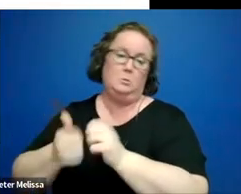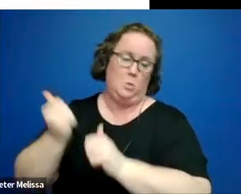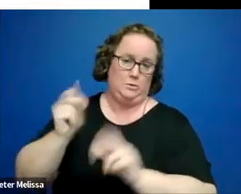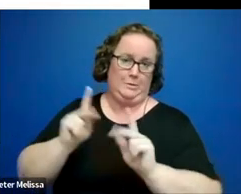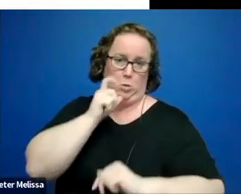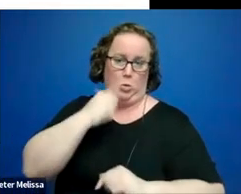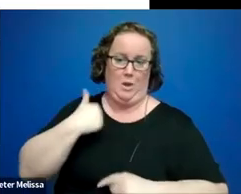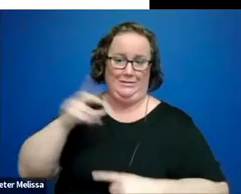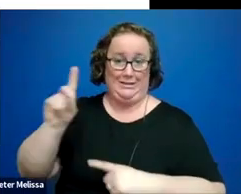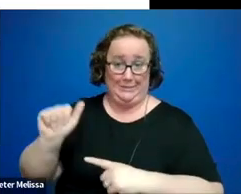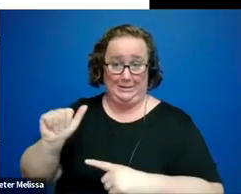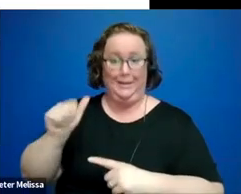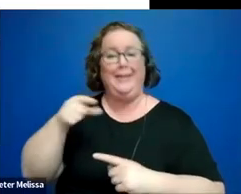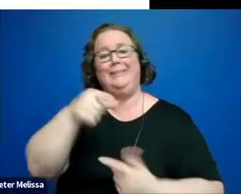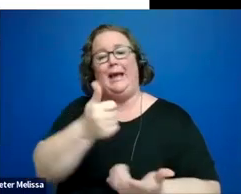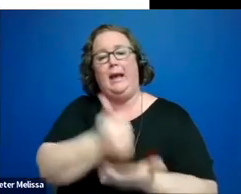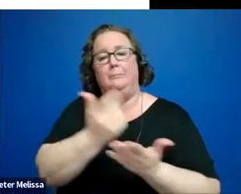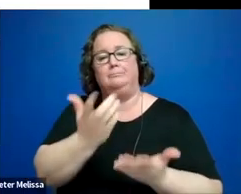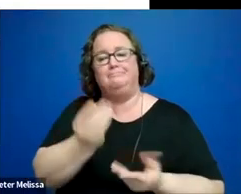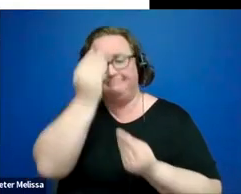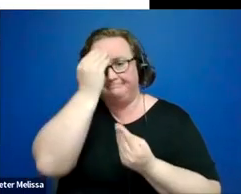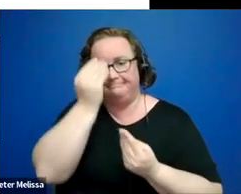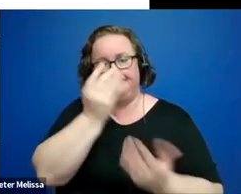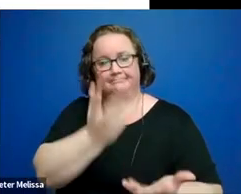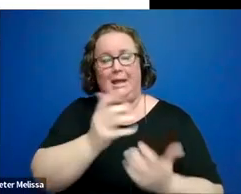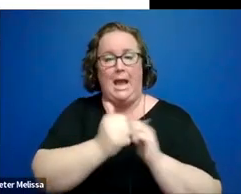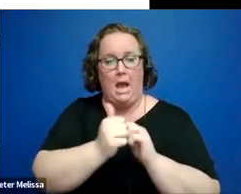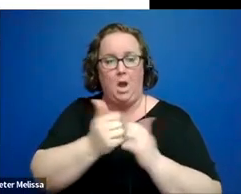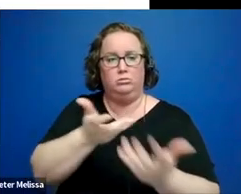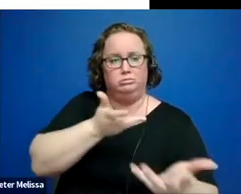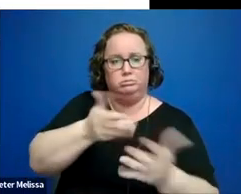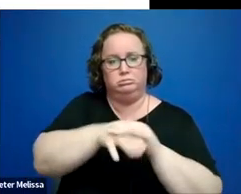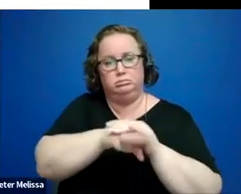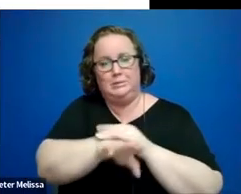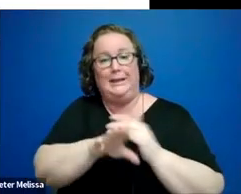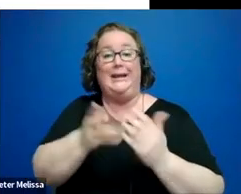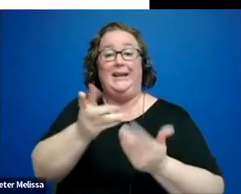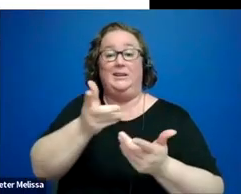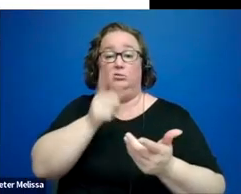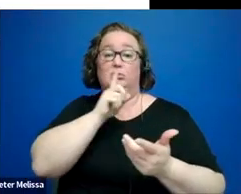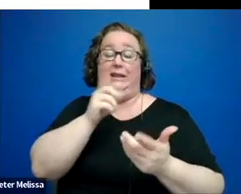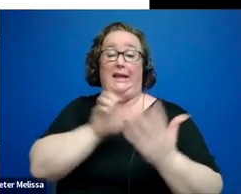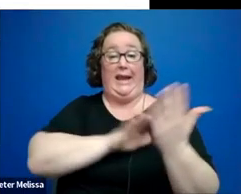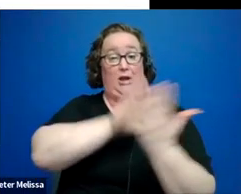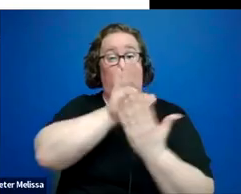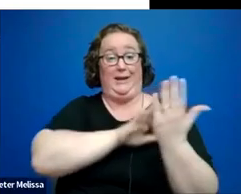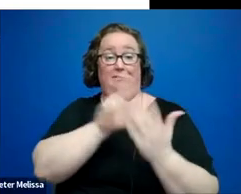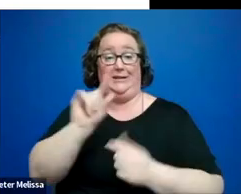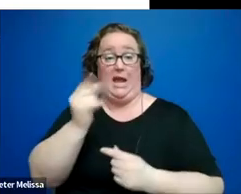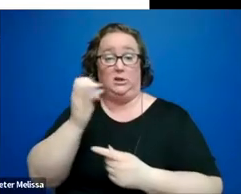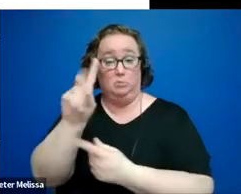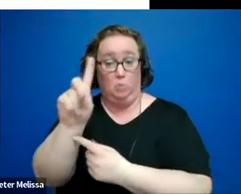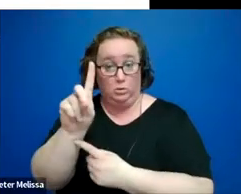advised the development of the accessible and interactive dashboard at all phases of the design process.